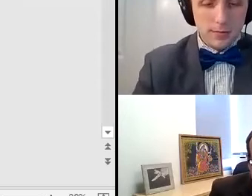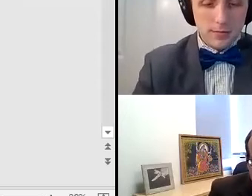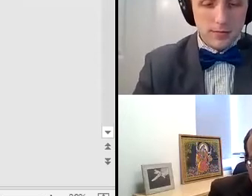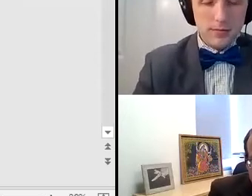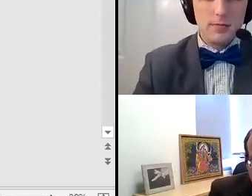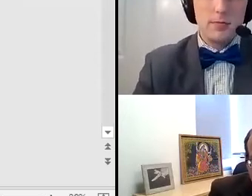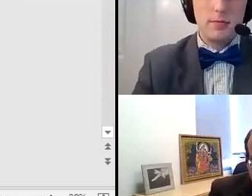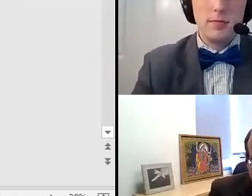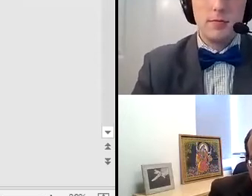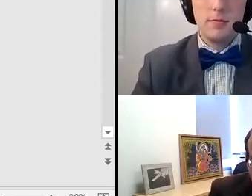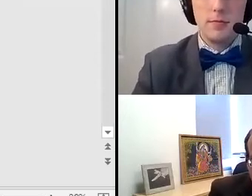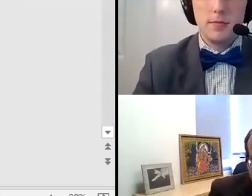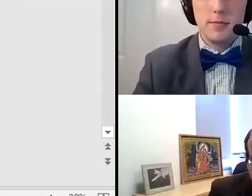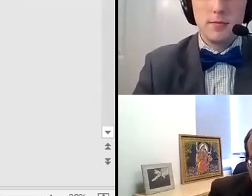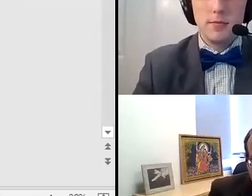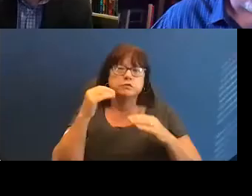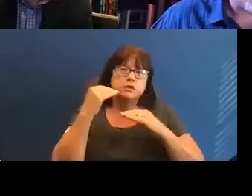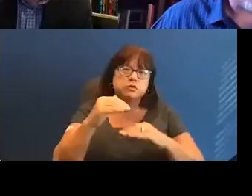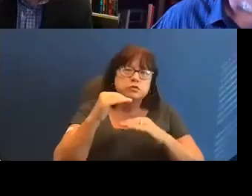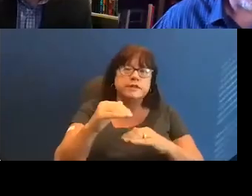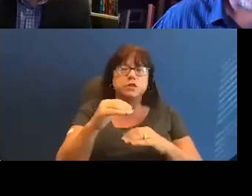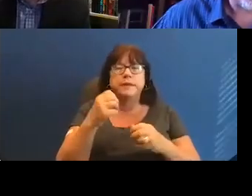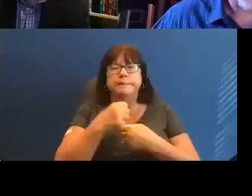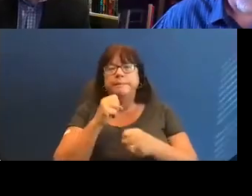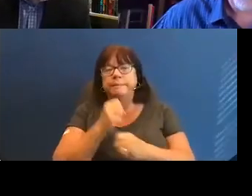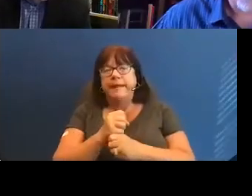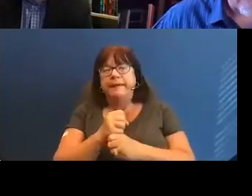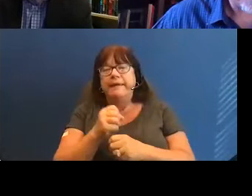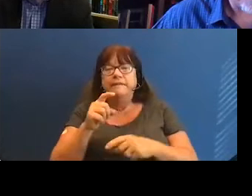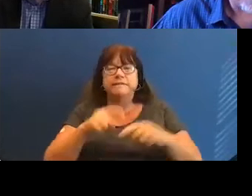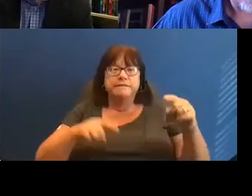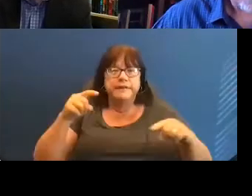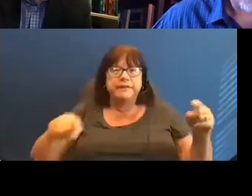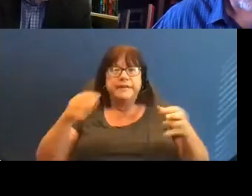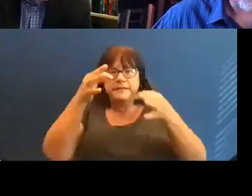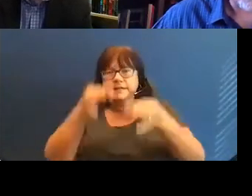and making fair use determinations, exploring the various open access options to increase